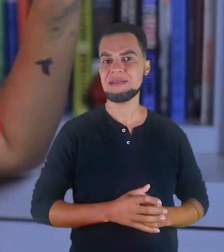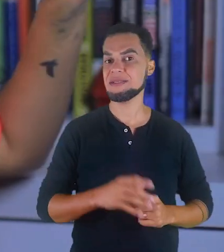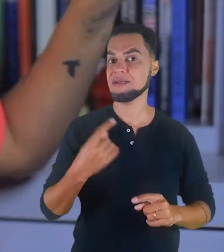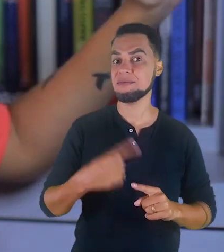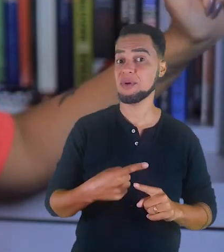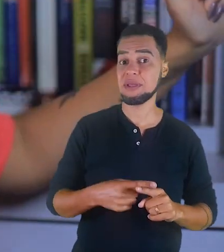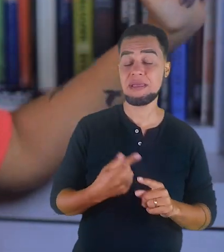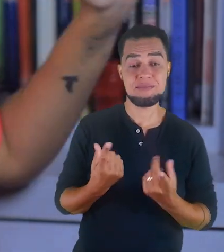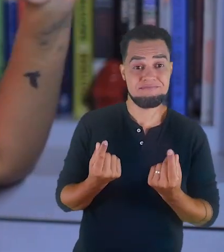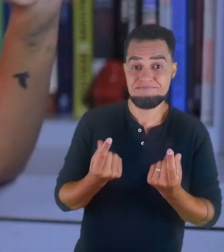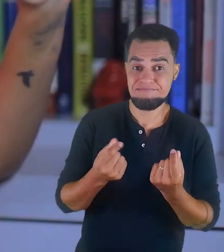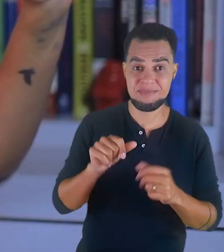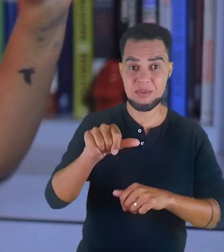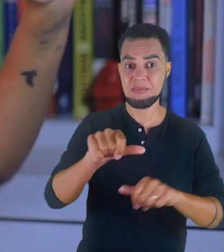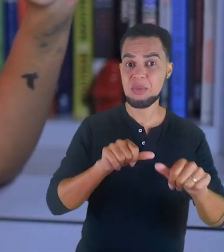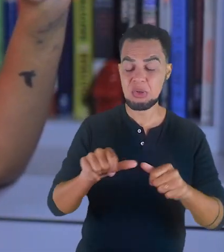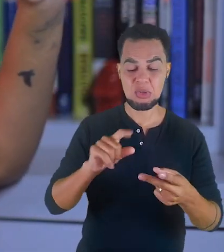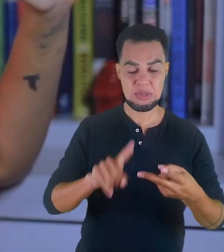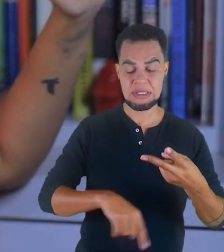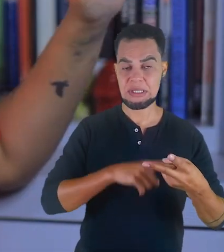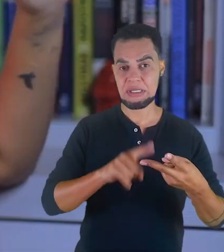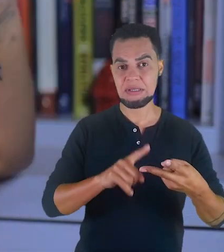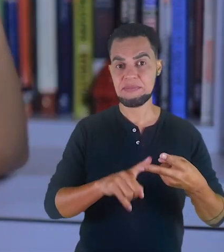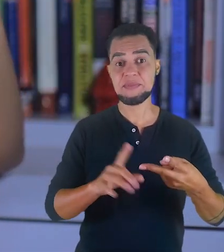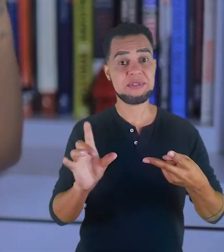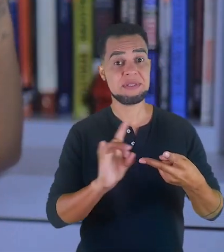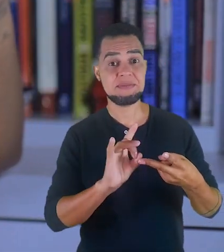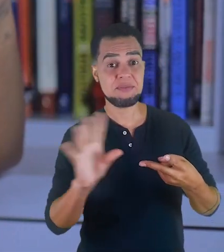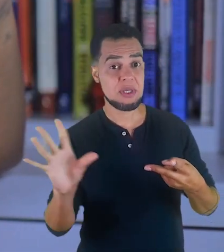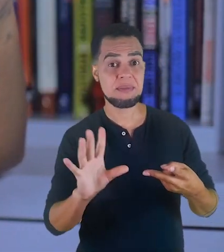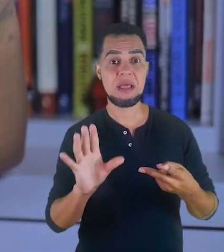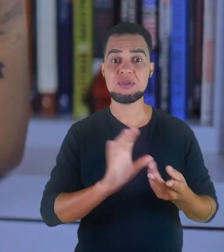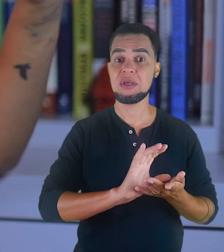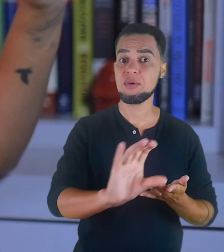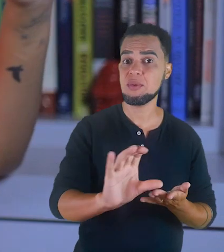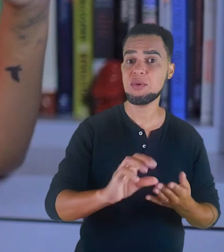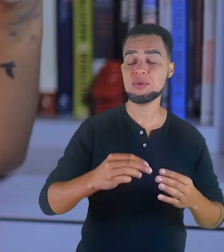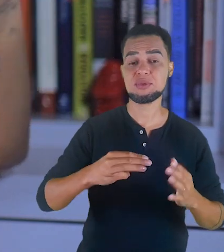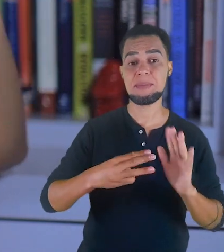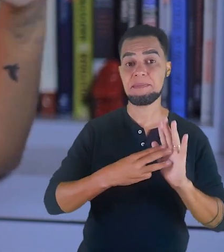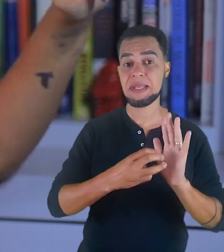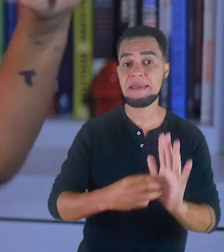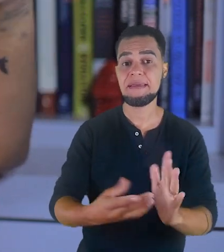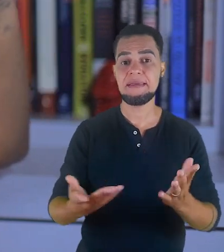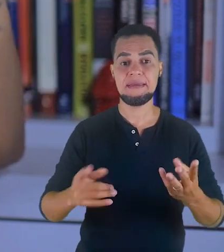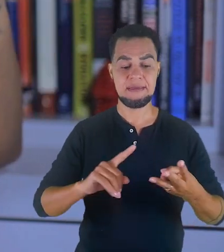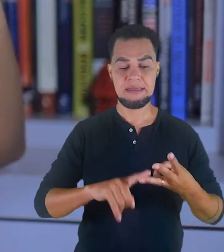It affects currency exchange, this affects the availability of resources, including ore,